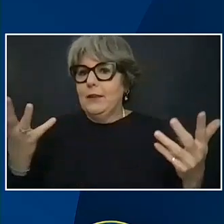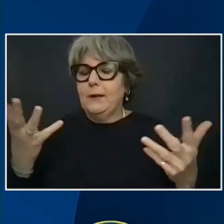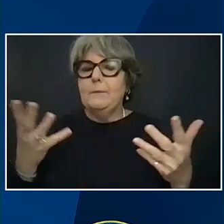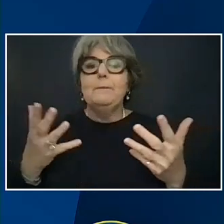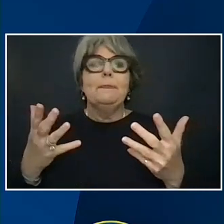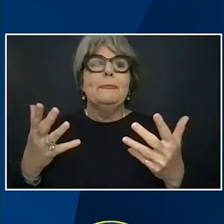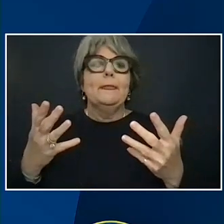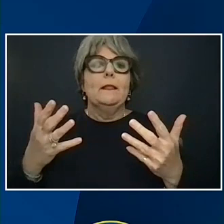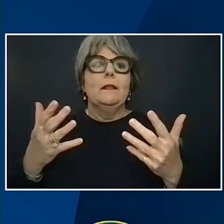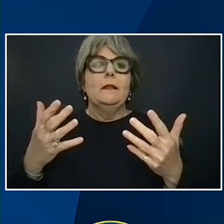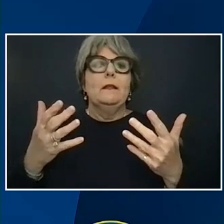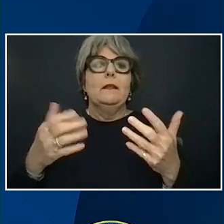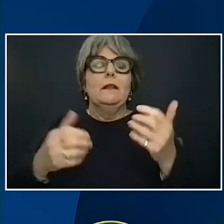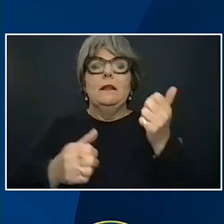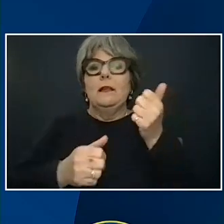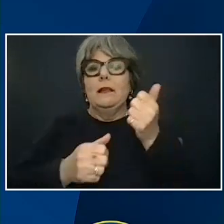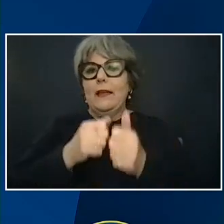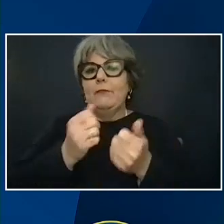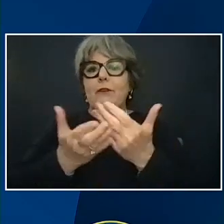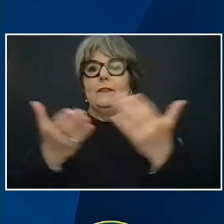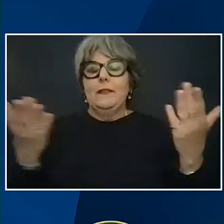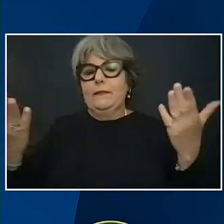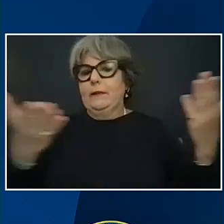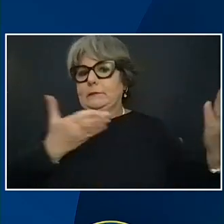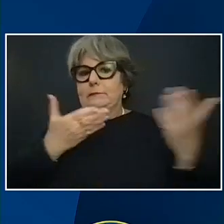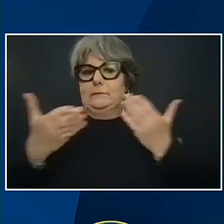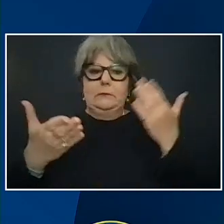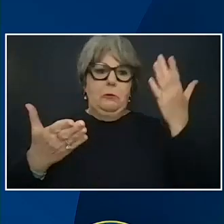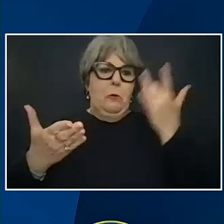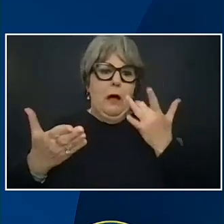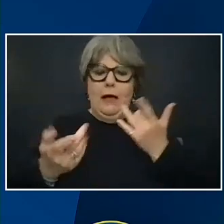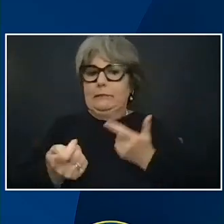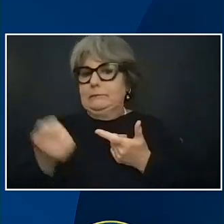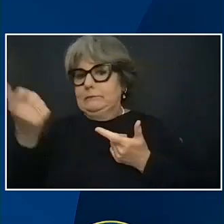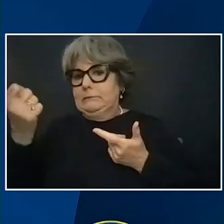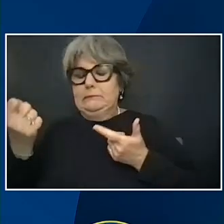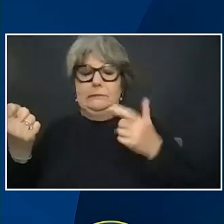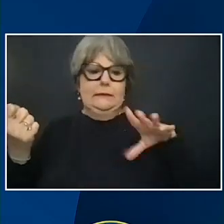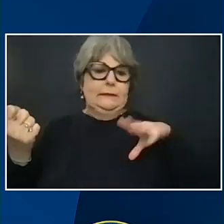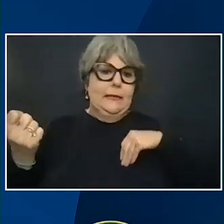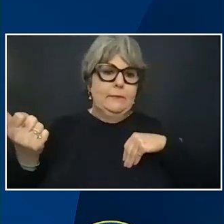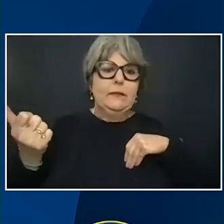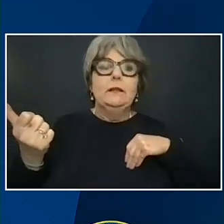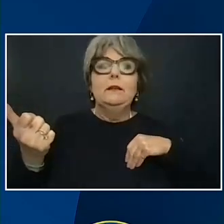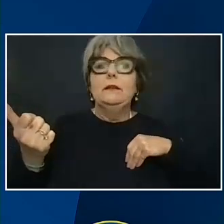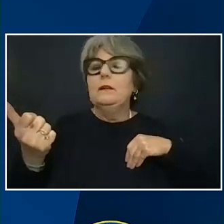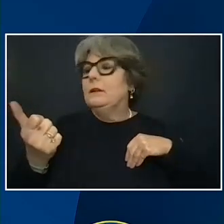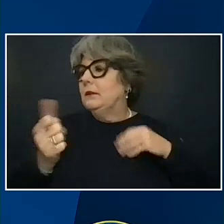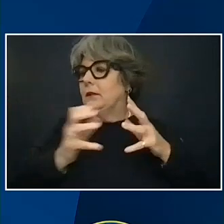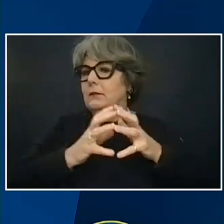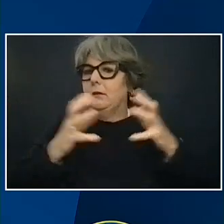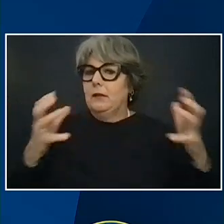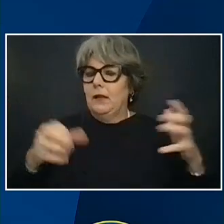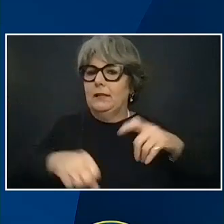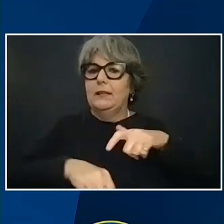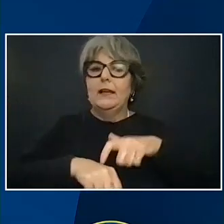item of everything that came in and why we took something or why we didn't take something would take an inordinate amount of time and limit- and take away from